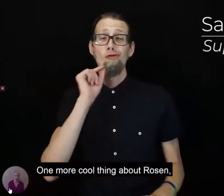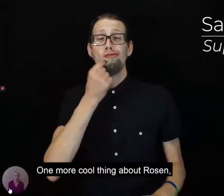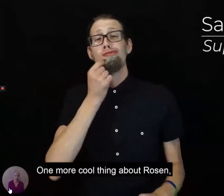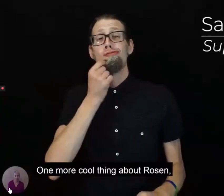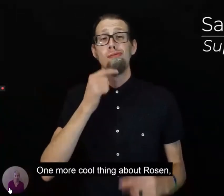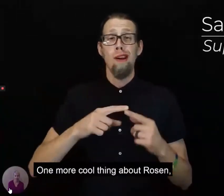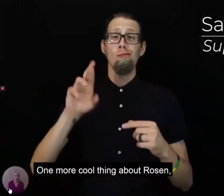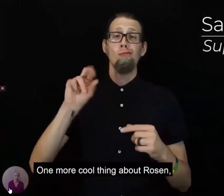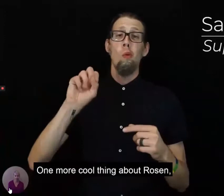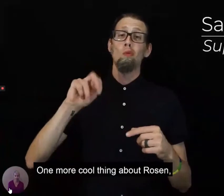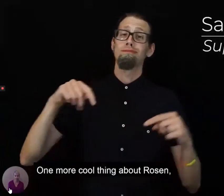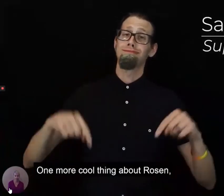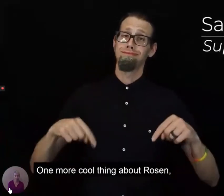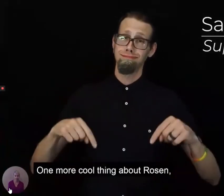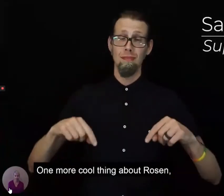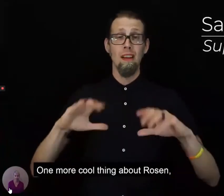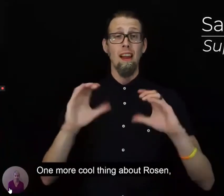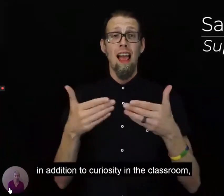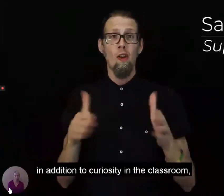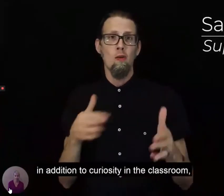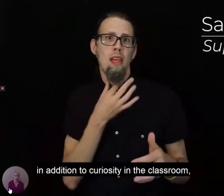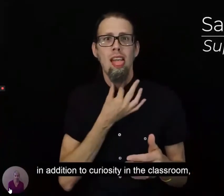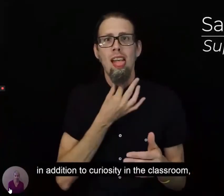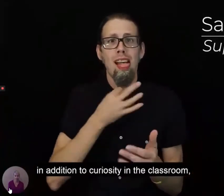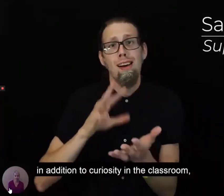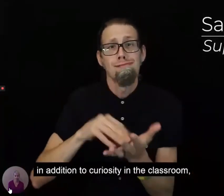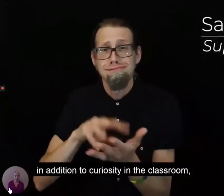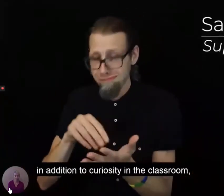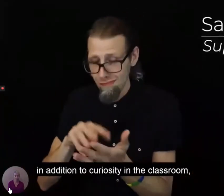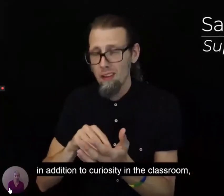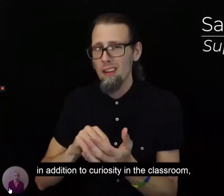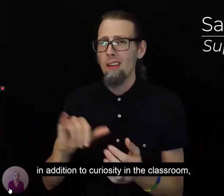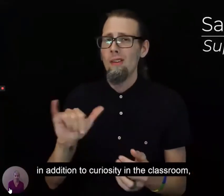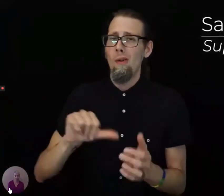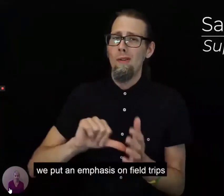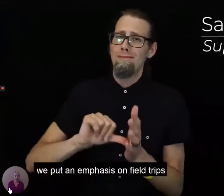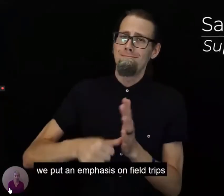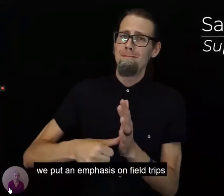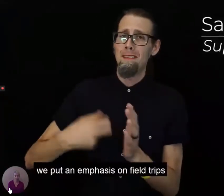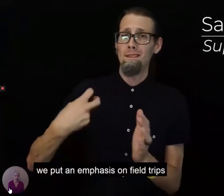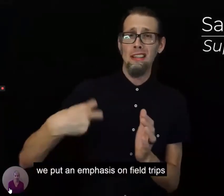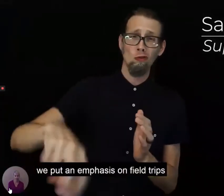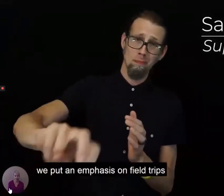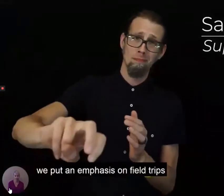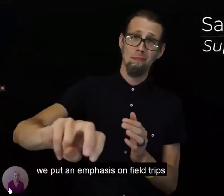One more cool thing about Rosen, in addition to curiosity in the classroom, is that we put